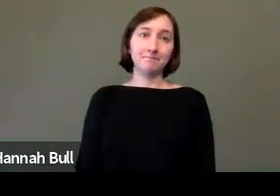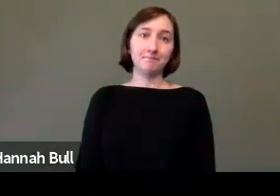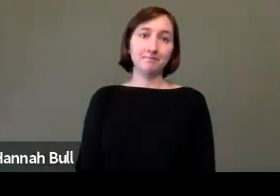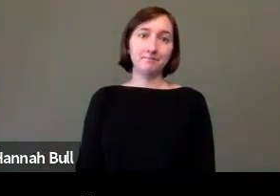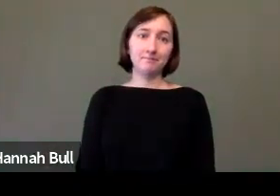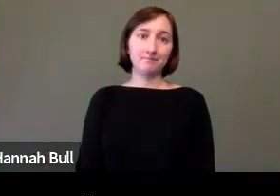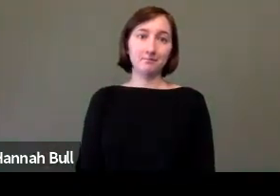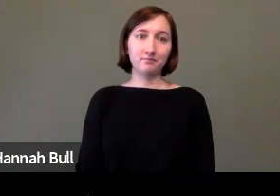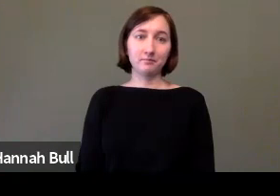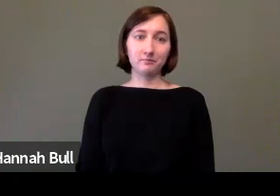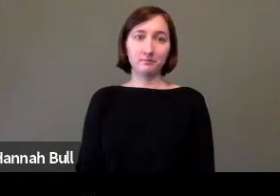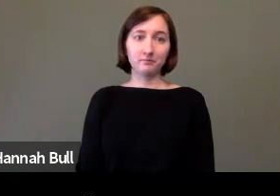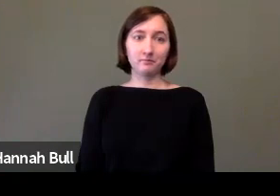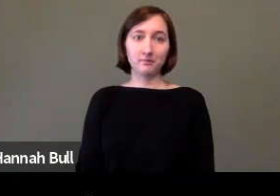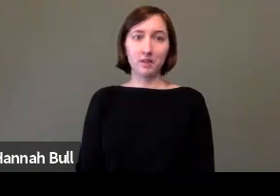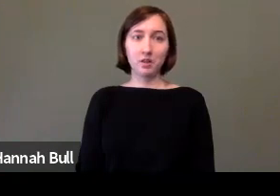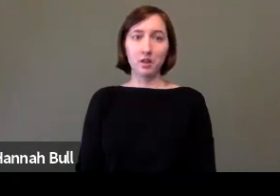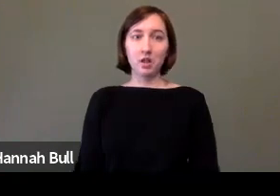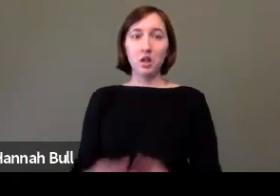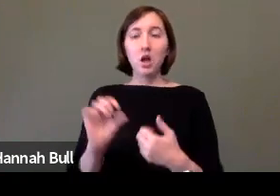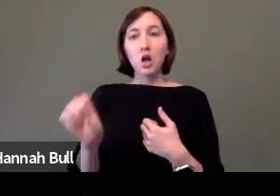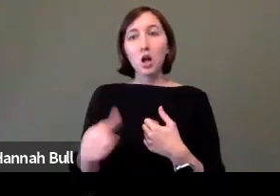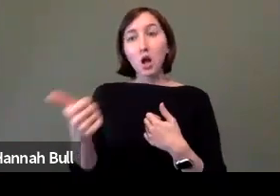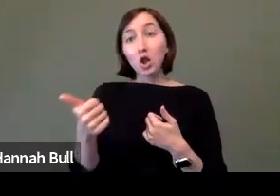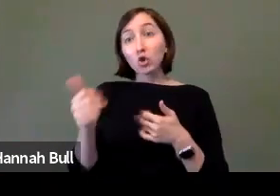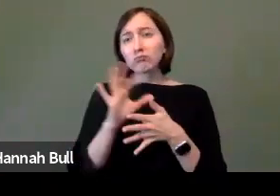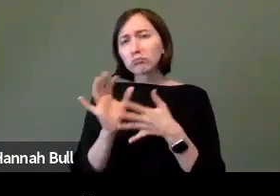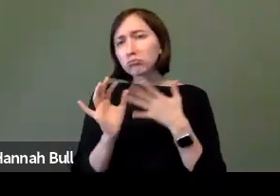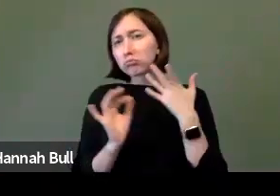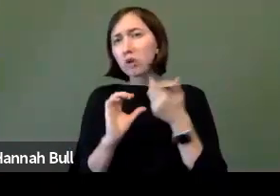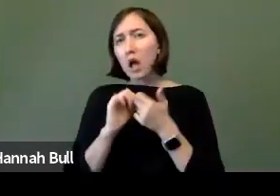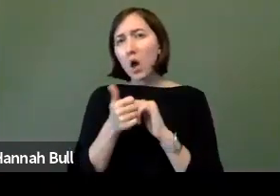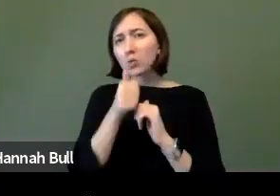So some other tips to look at on how to cope with stress.